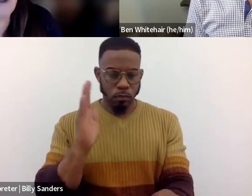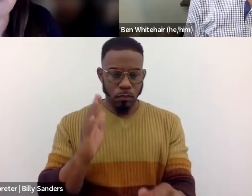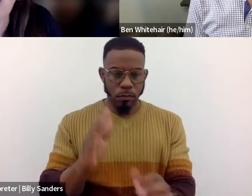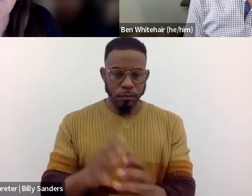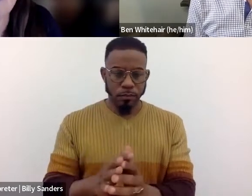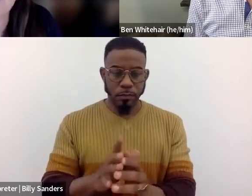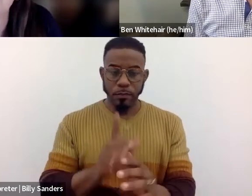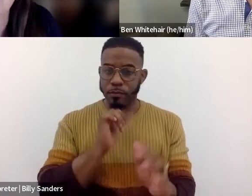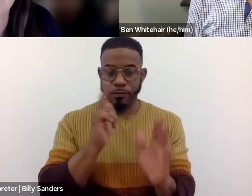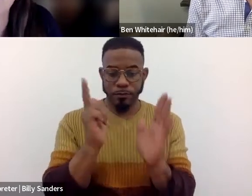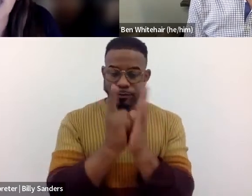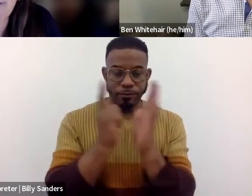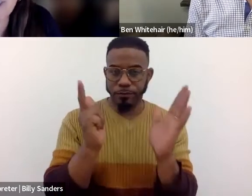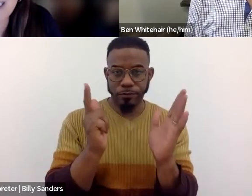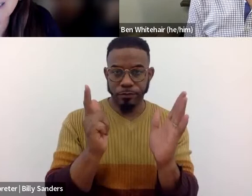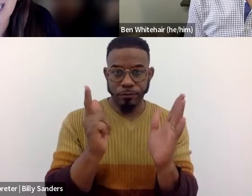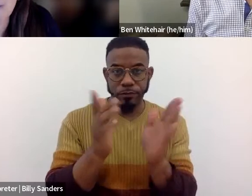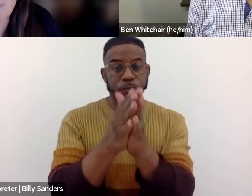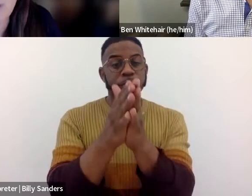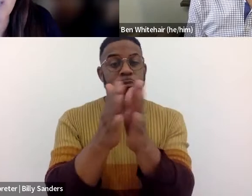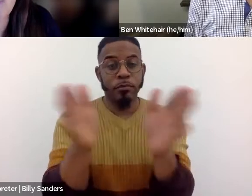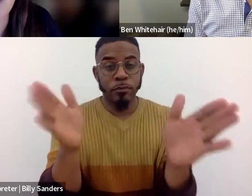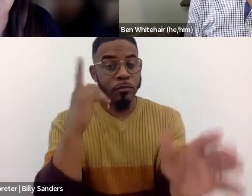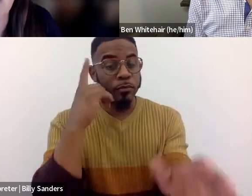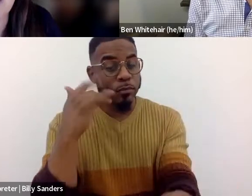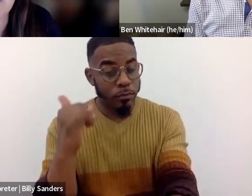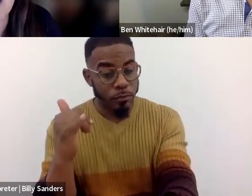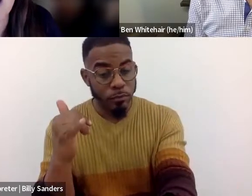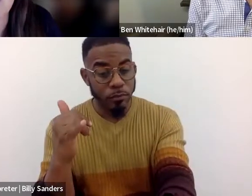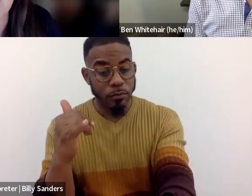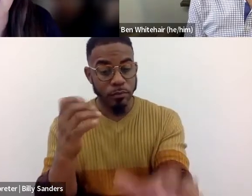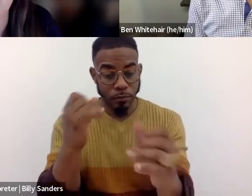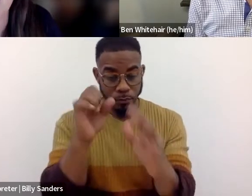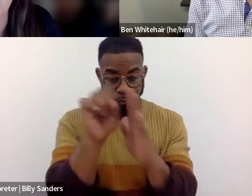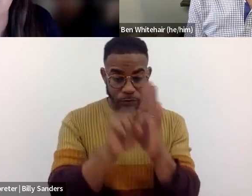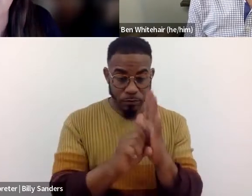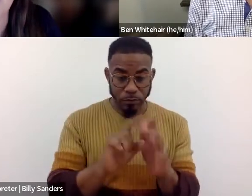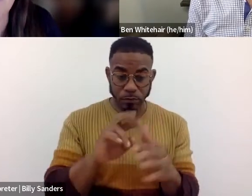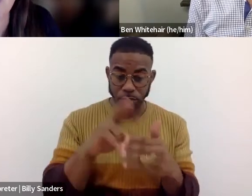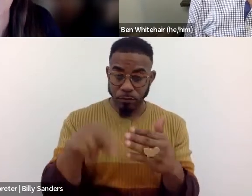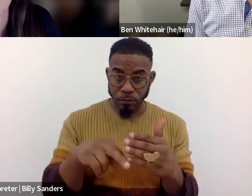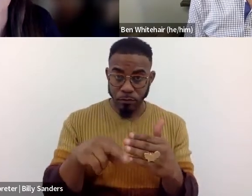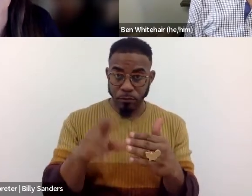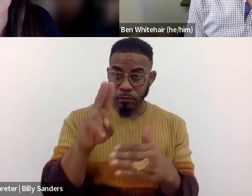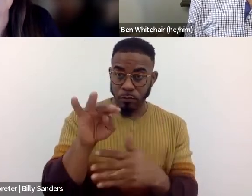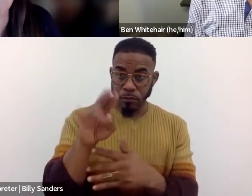they're unlawful generally in California, but in many states, as a result of the union's work,